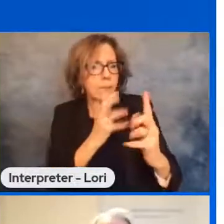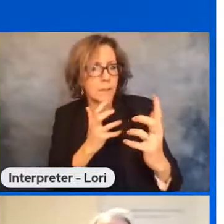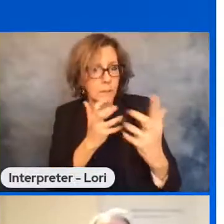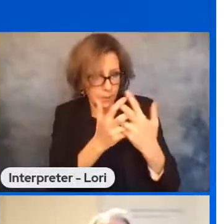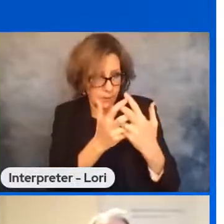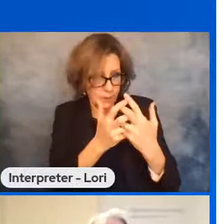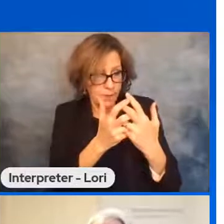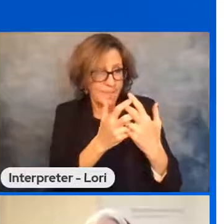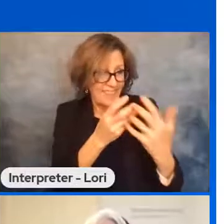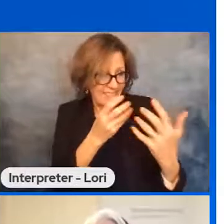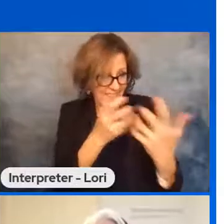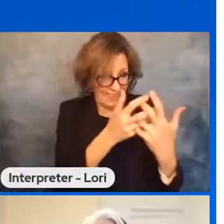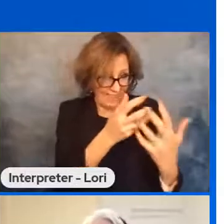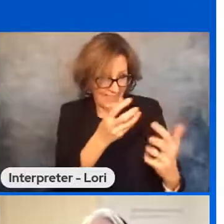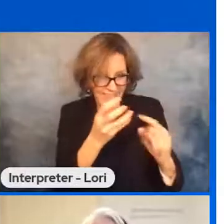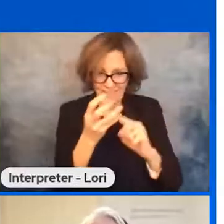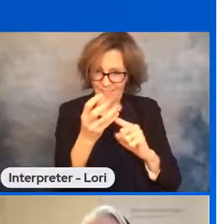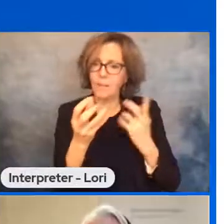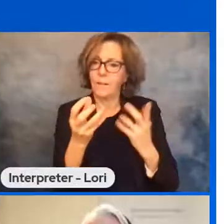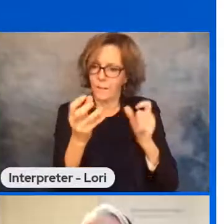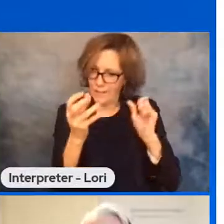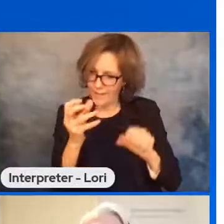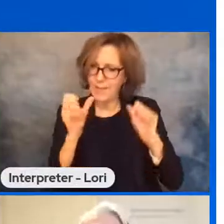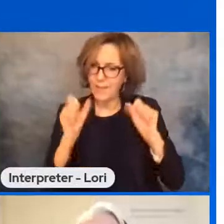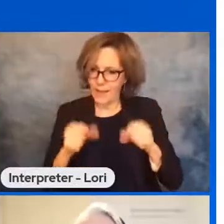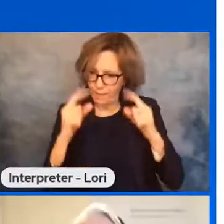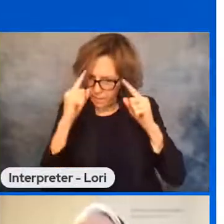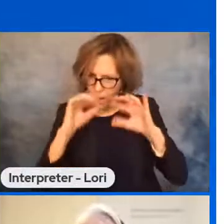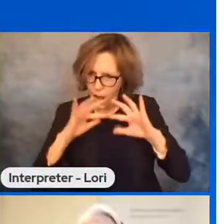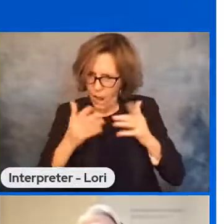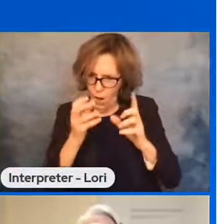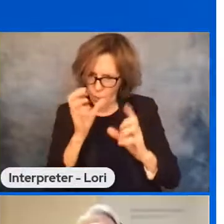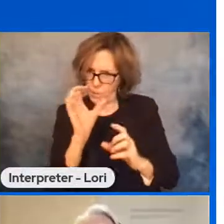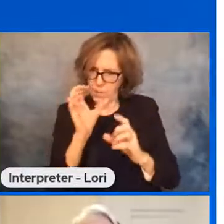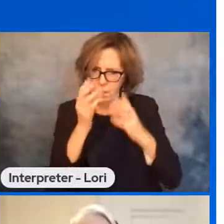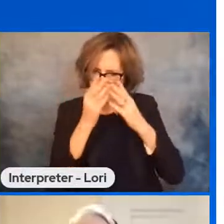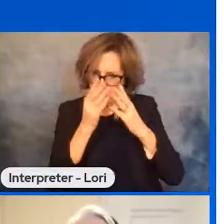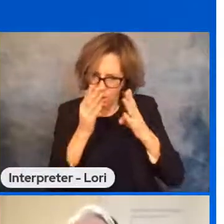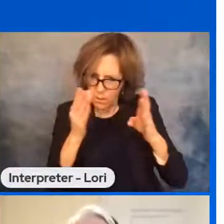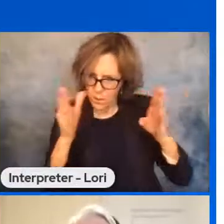that really meets the needs of, if not everybody,